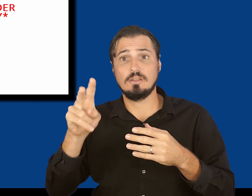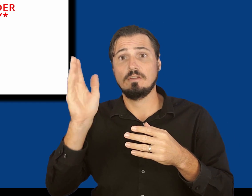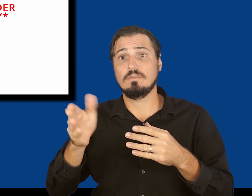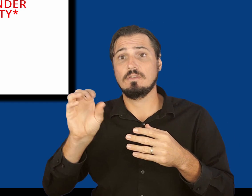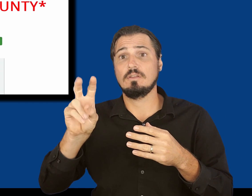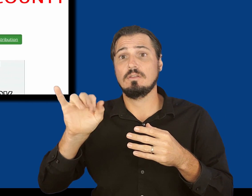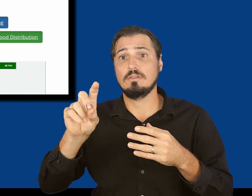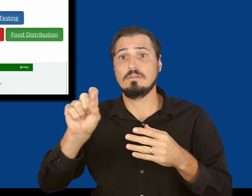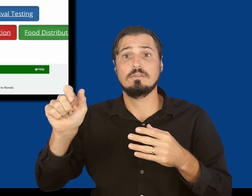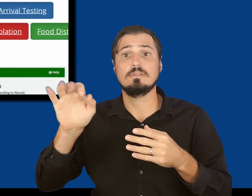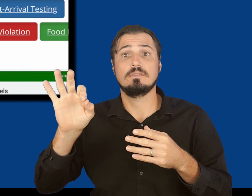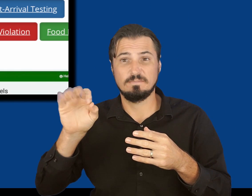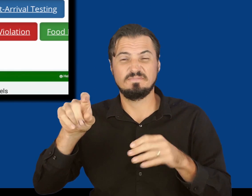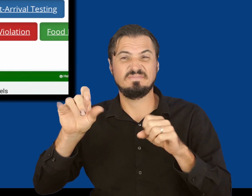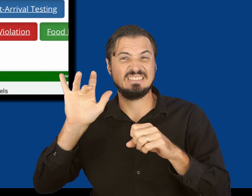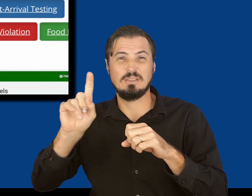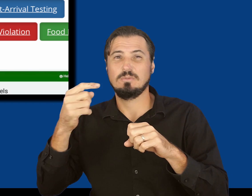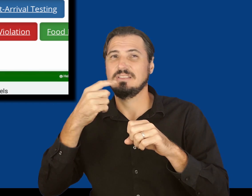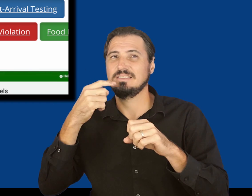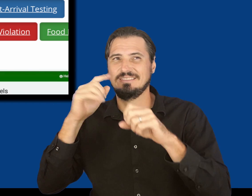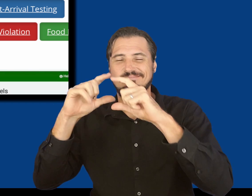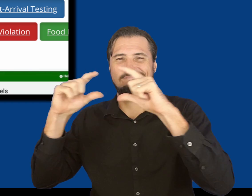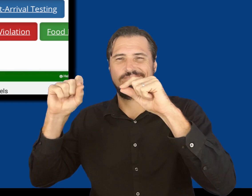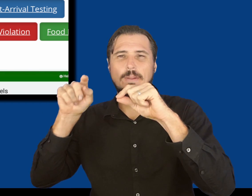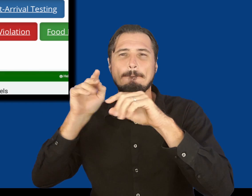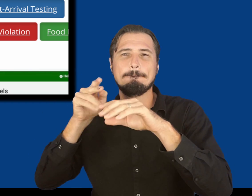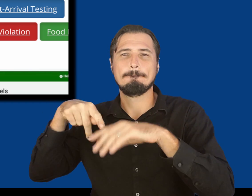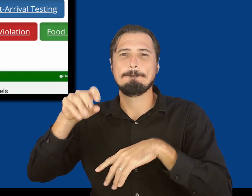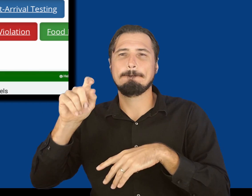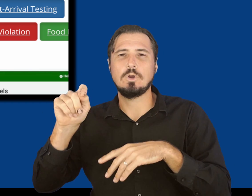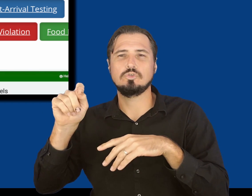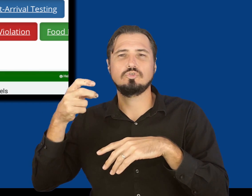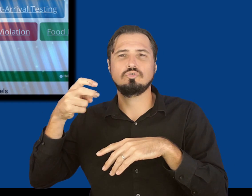and click on one of the post travel testing buttons.